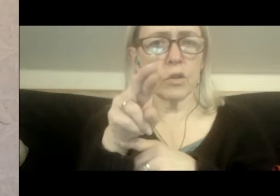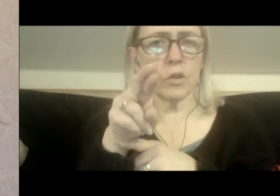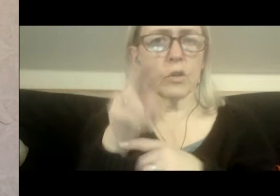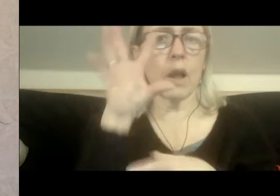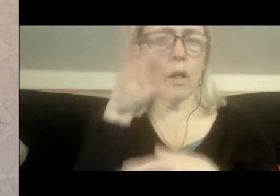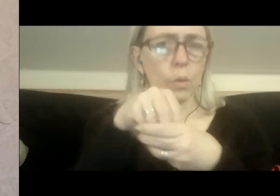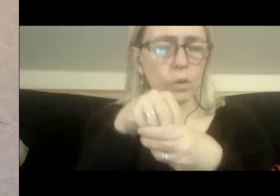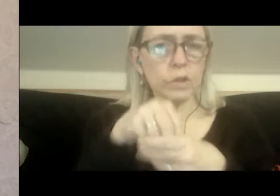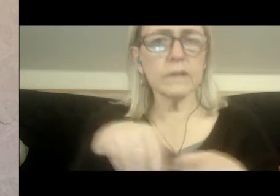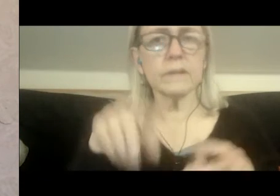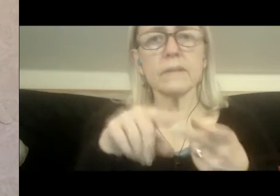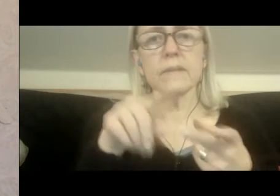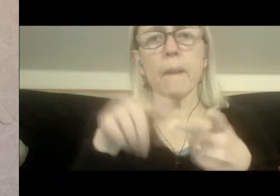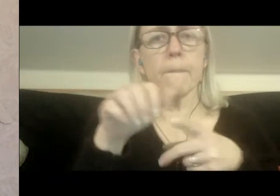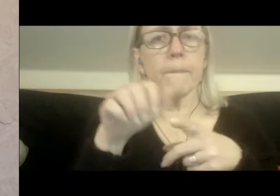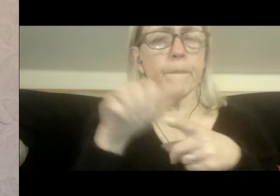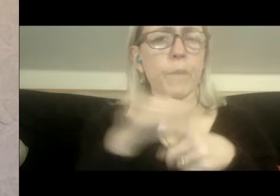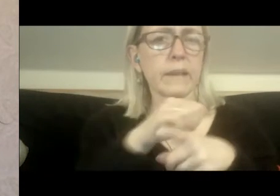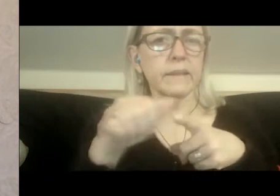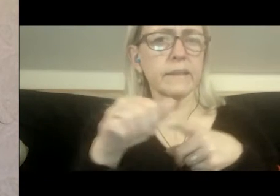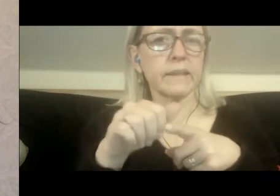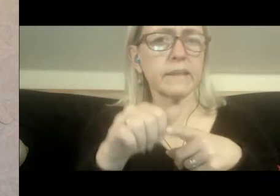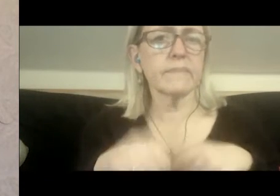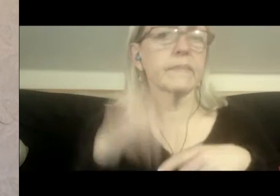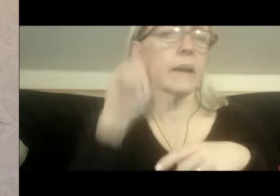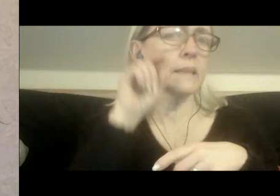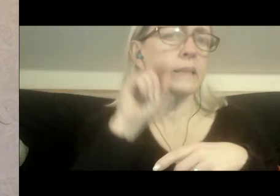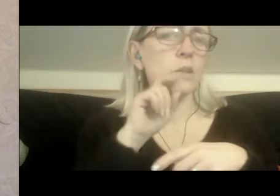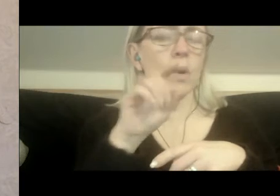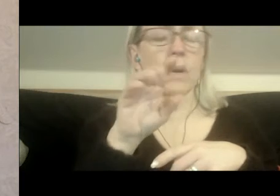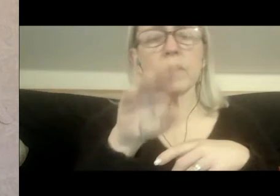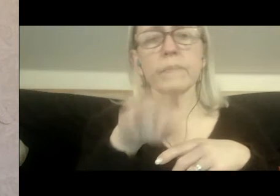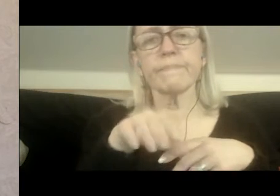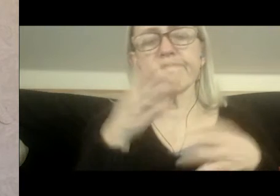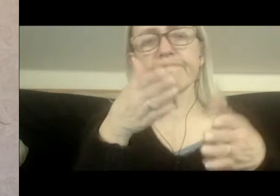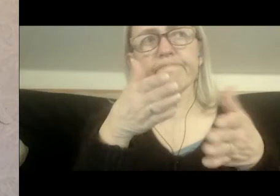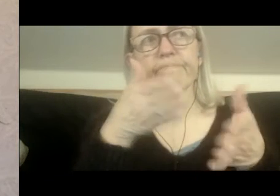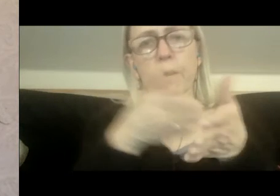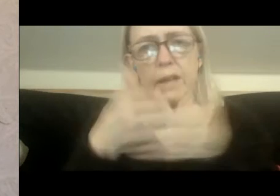So, these are just a few of the many outstanding examples of excellence that we're honoring today.